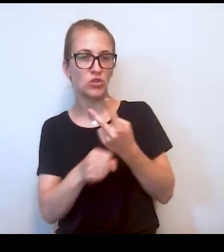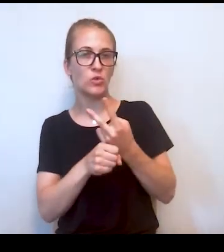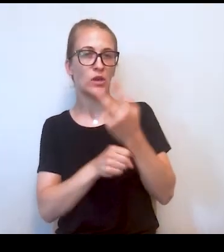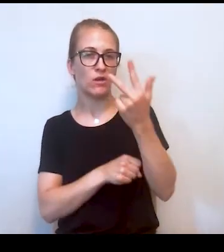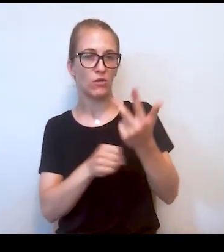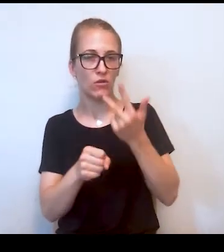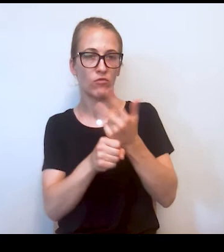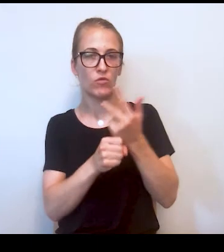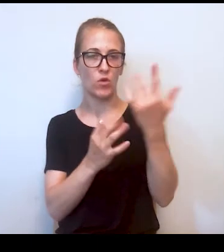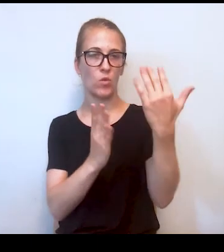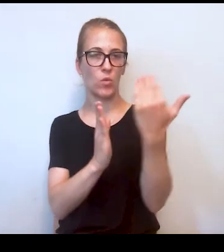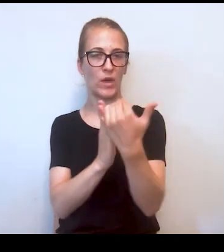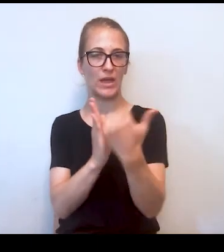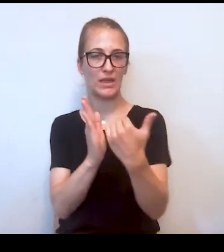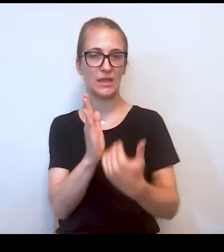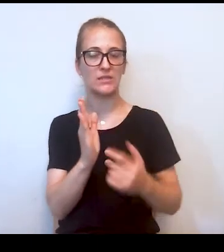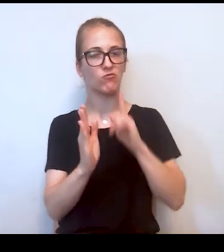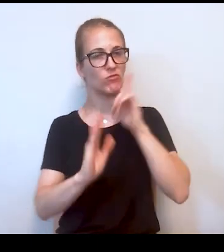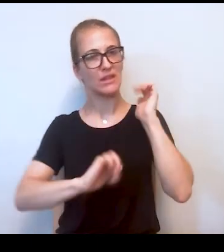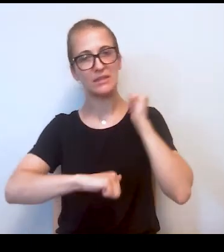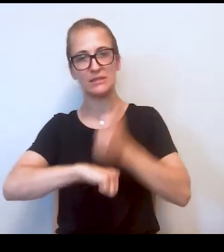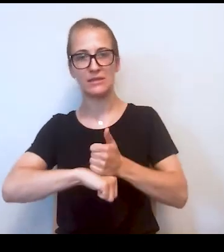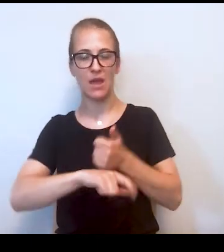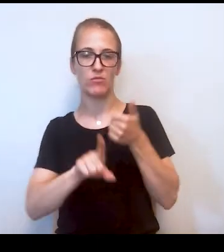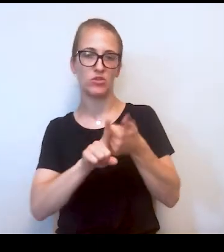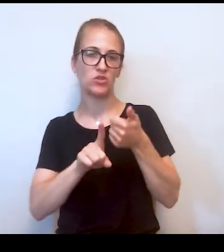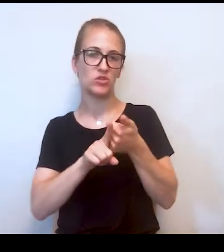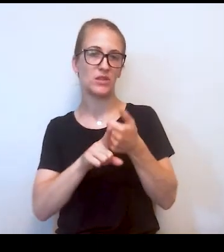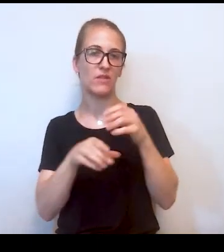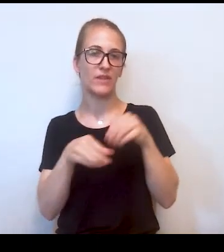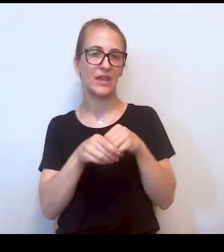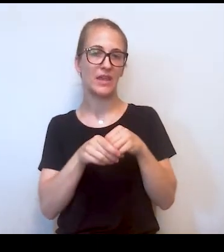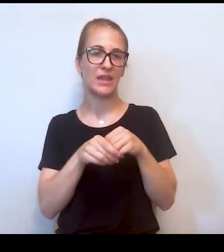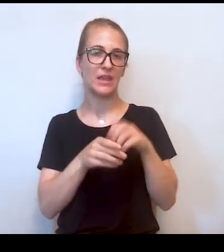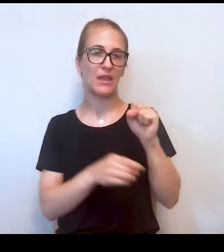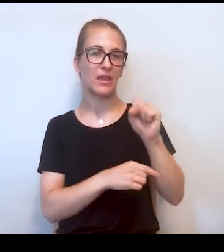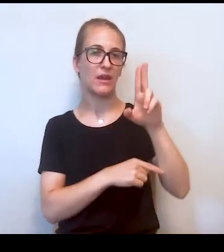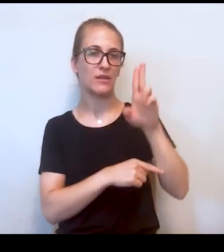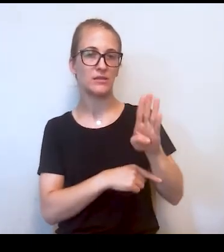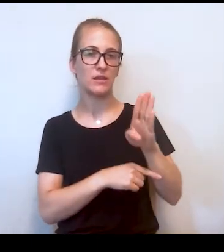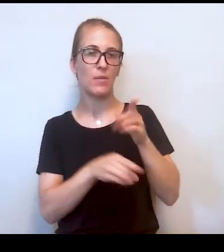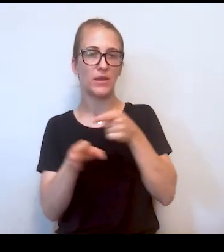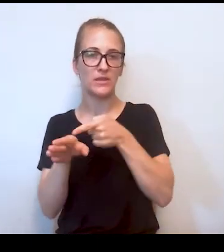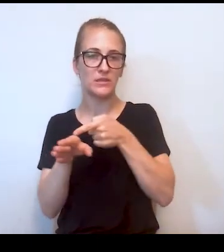where you can become an authority on something. And so people take advantage of that all the time